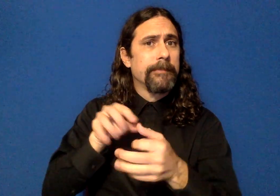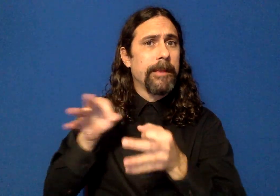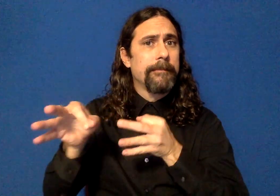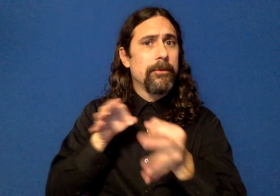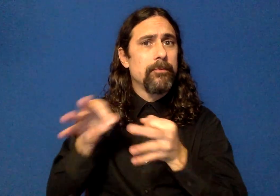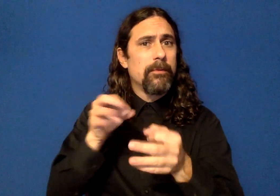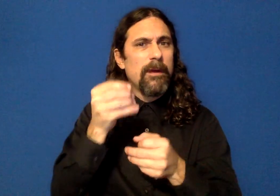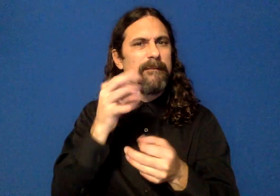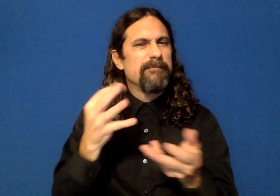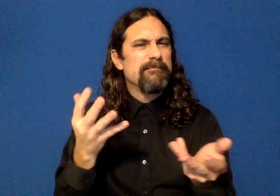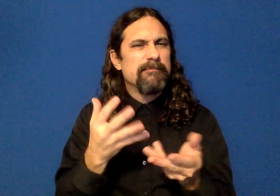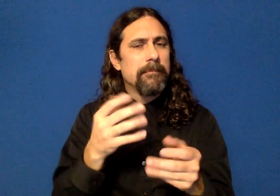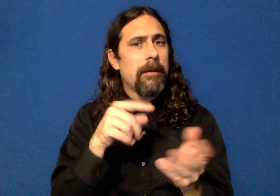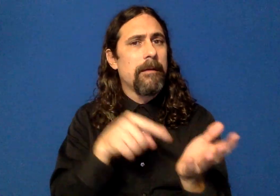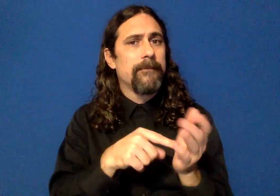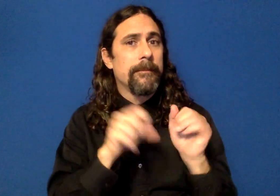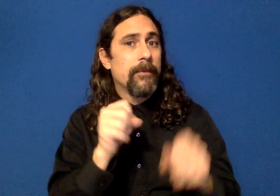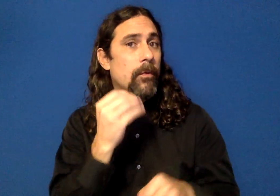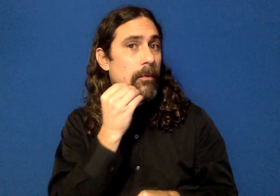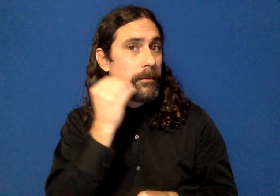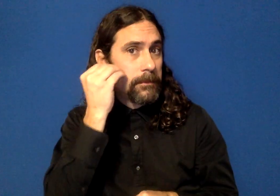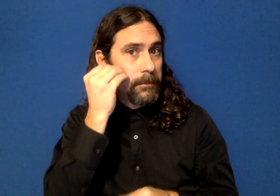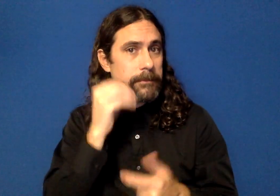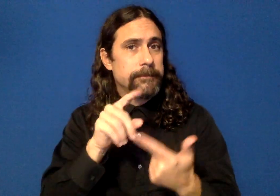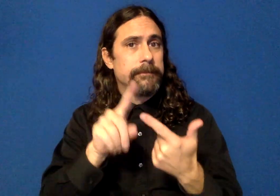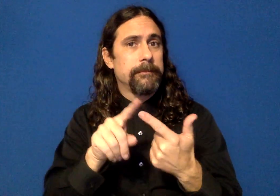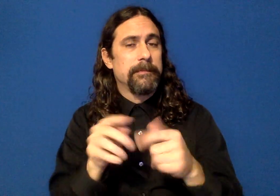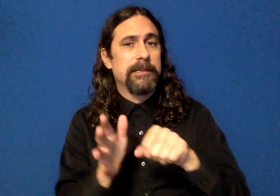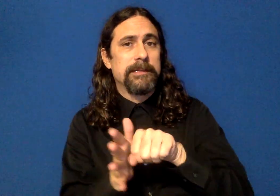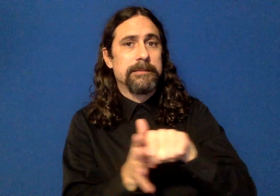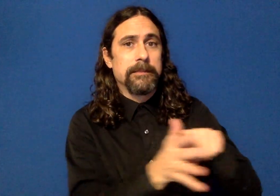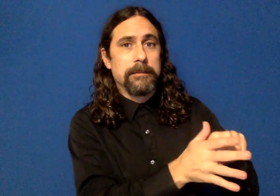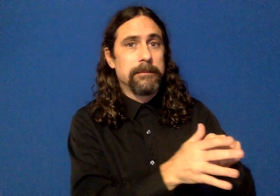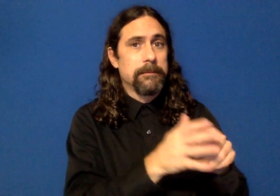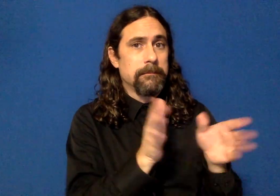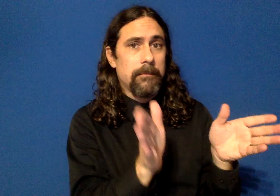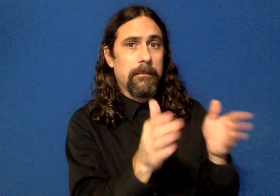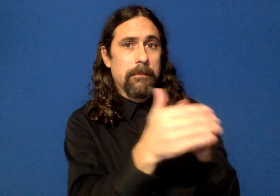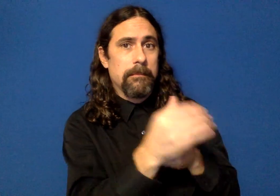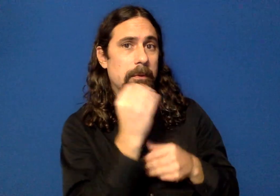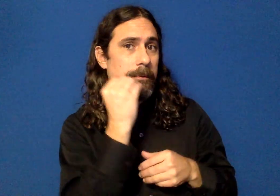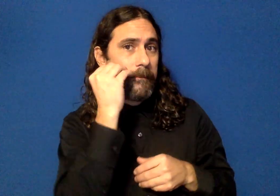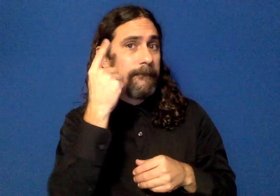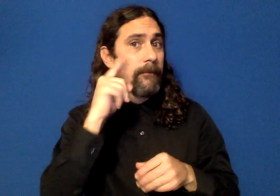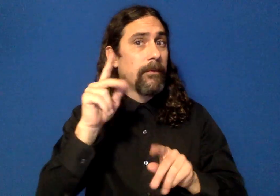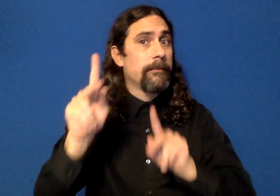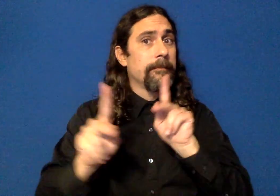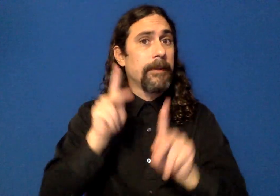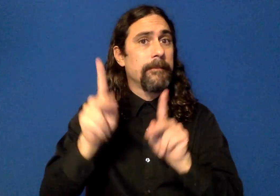set-aside units for people with disabilities, the HPD housing lottery application process